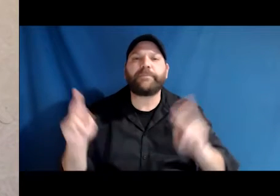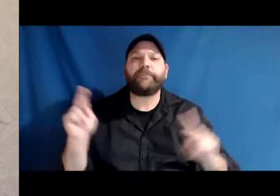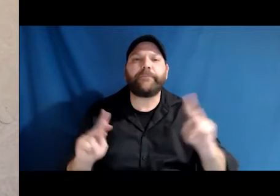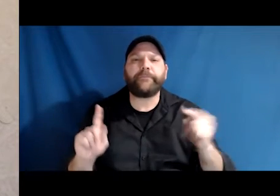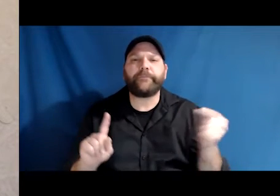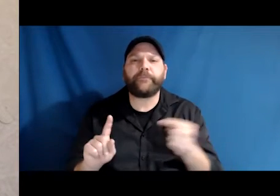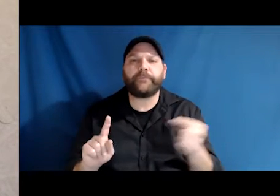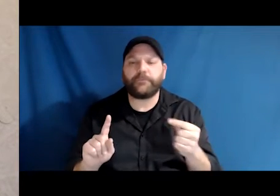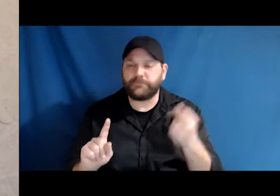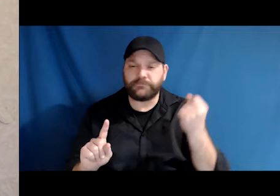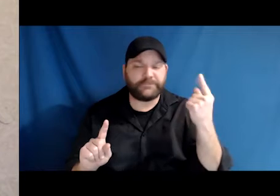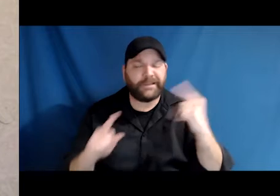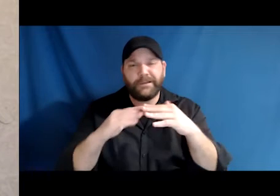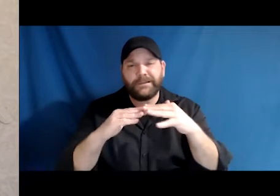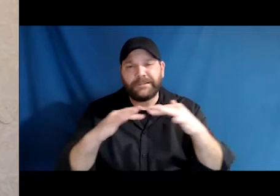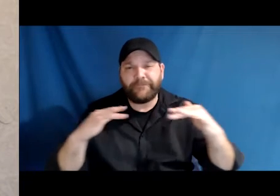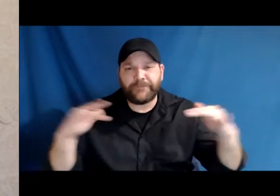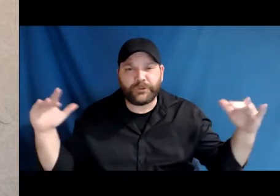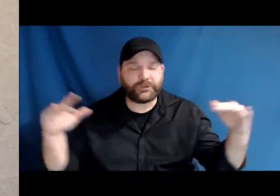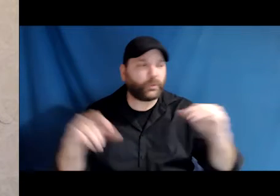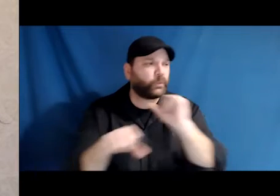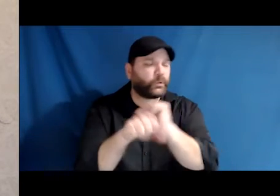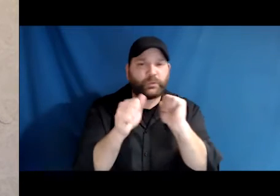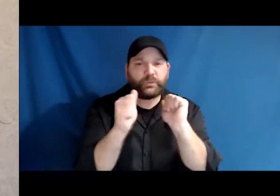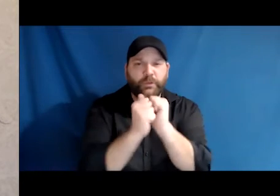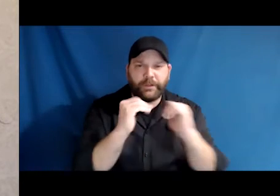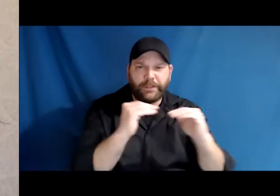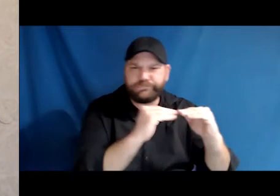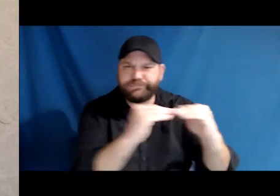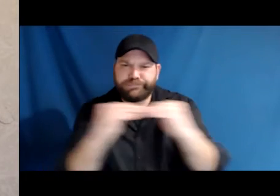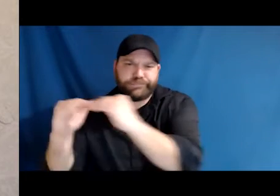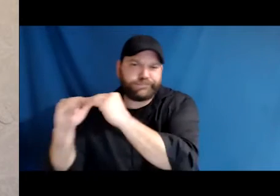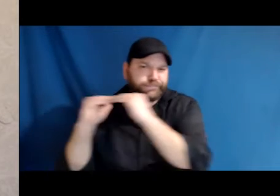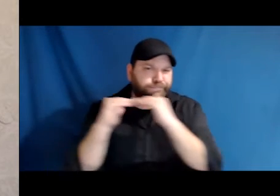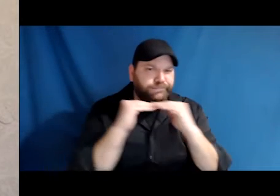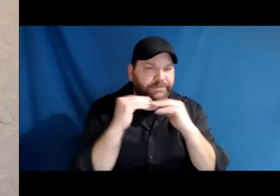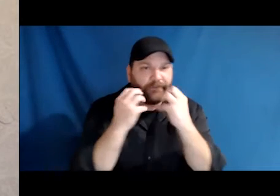of a diverse and collegial work environment that values collaboration and professional growth,